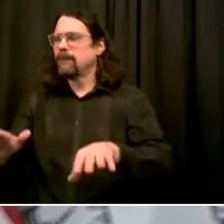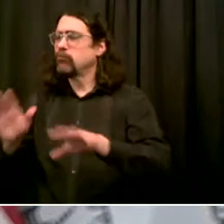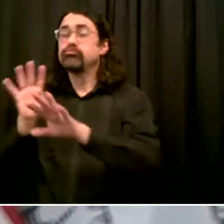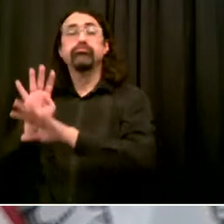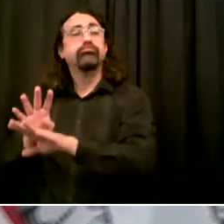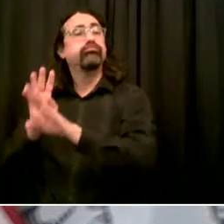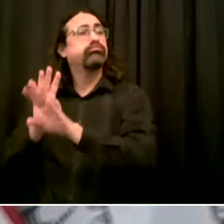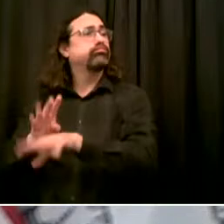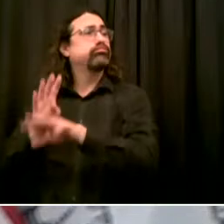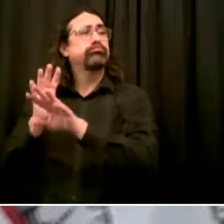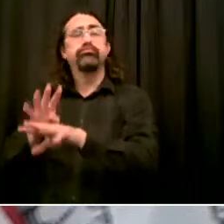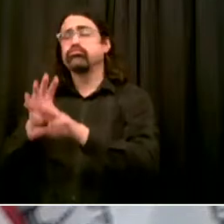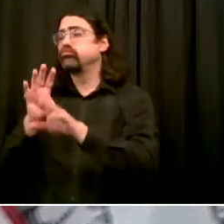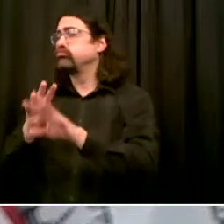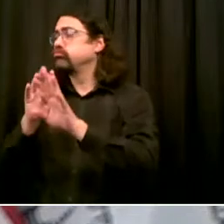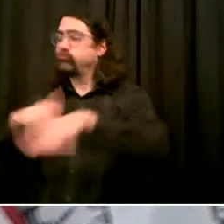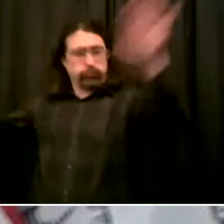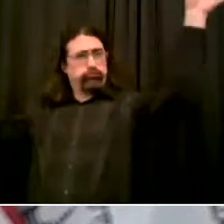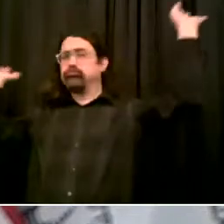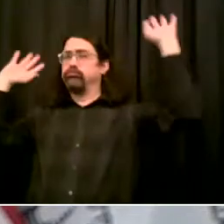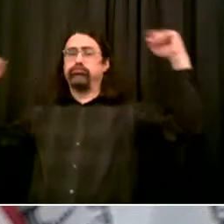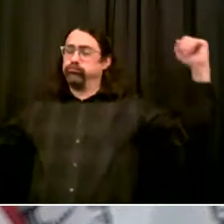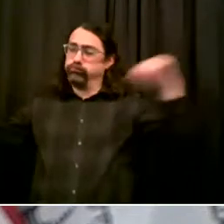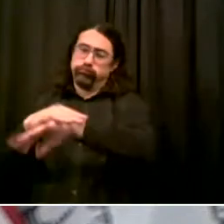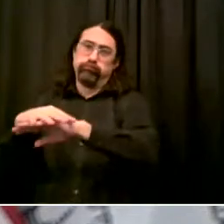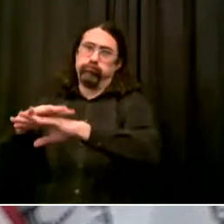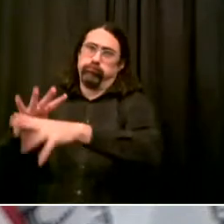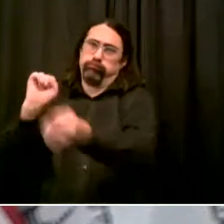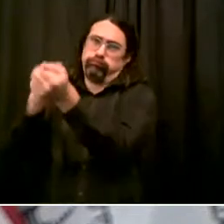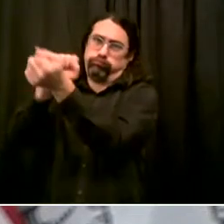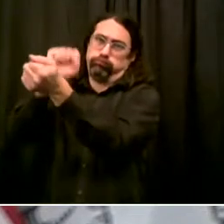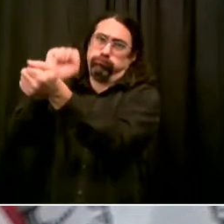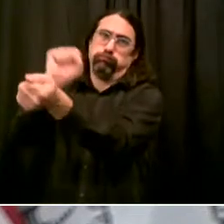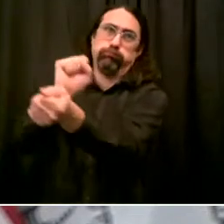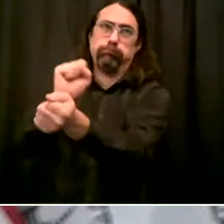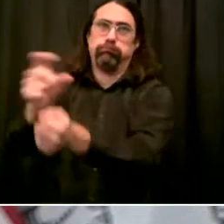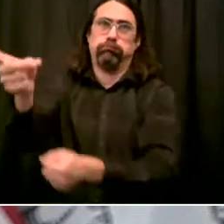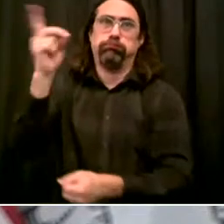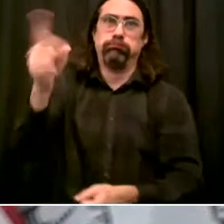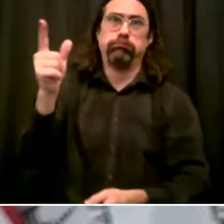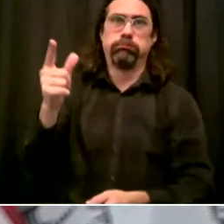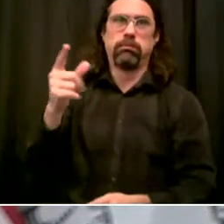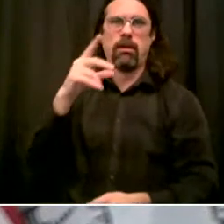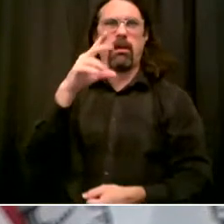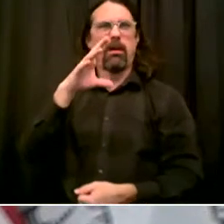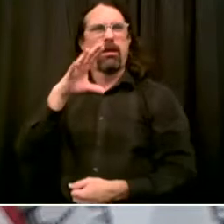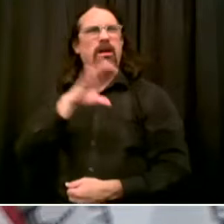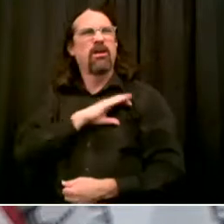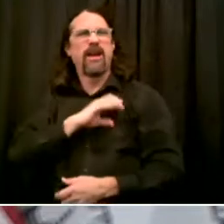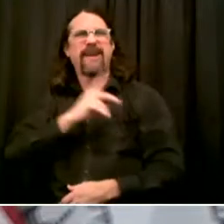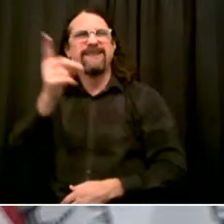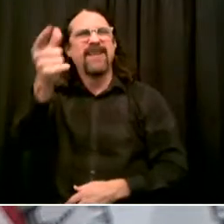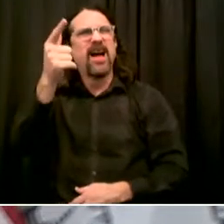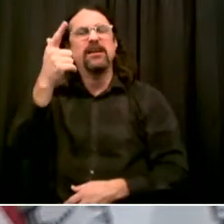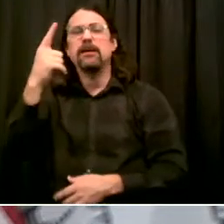AAND WITH USING BATONS AND BEIN